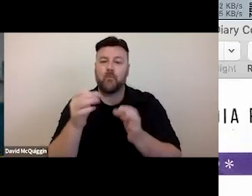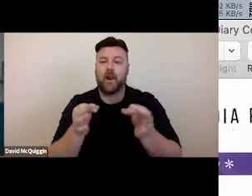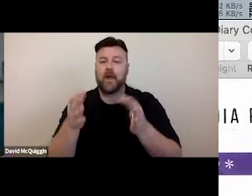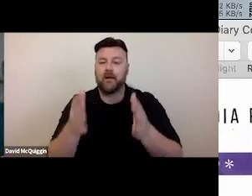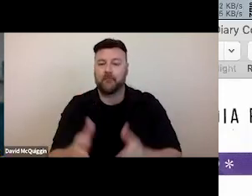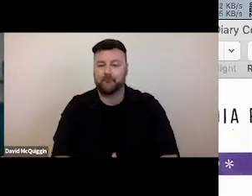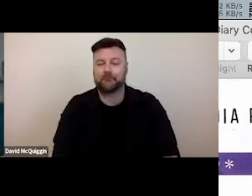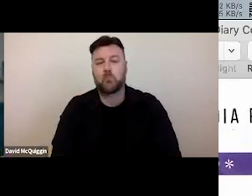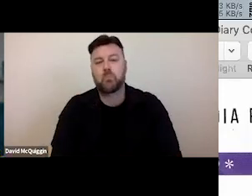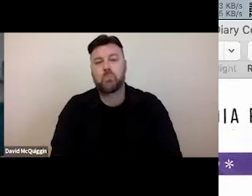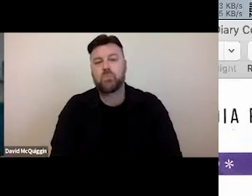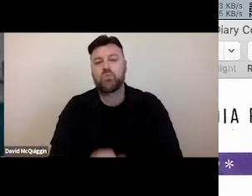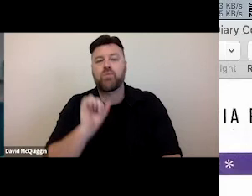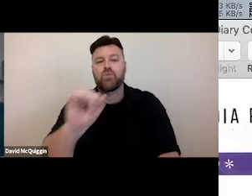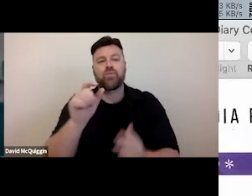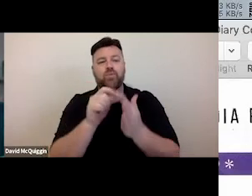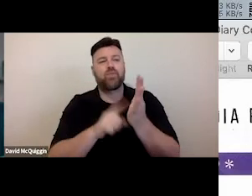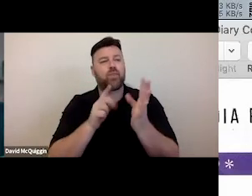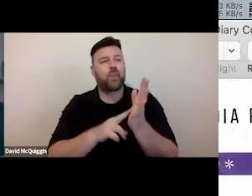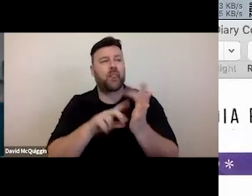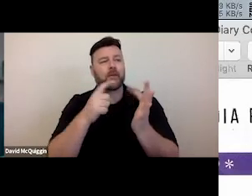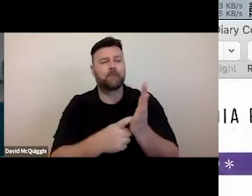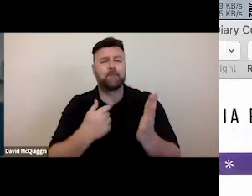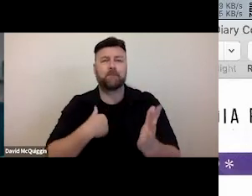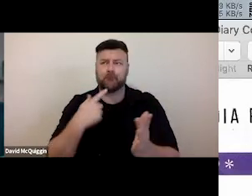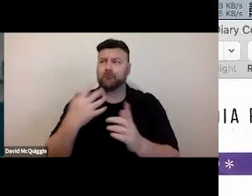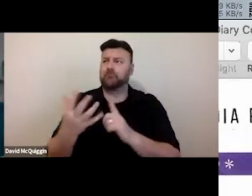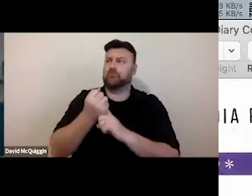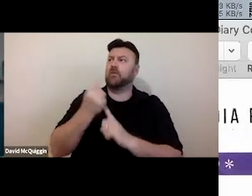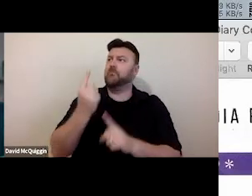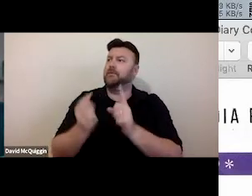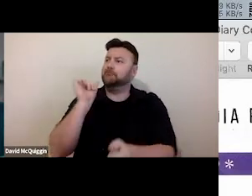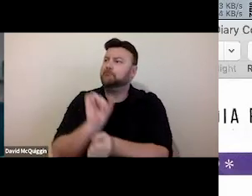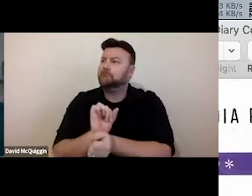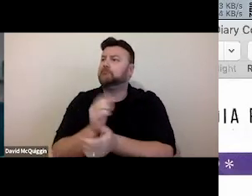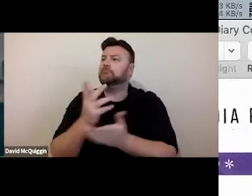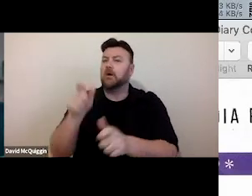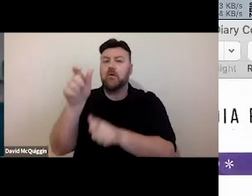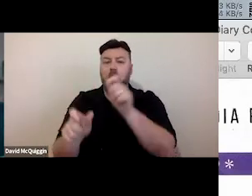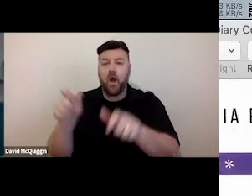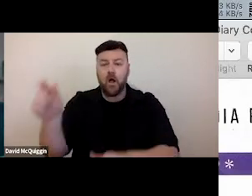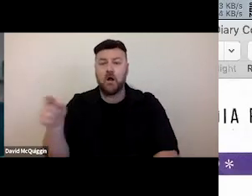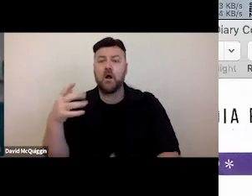Your Planner, is just - I've been caught where clients have had an off-site and we've promised